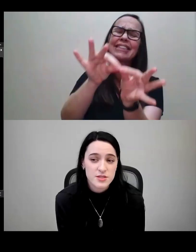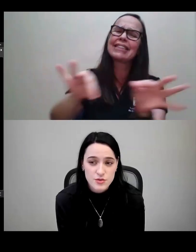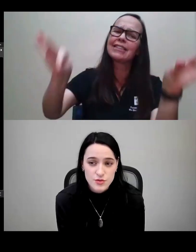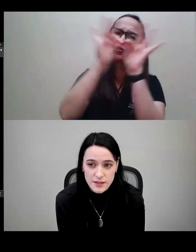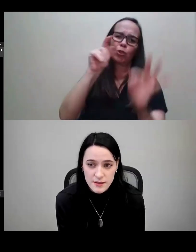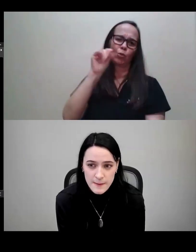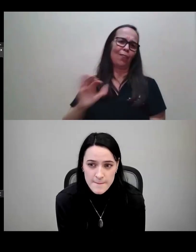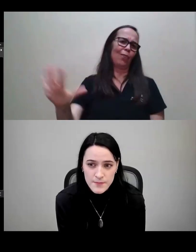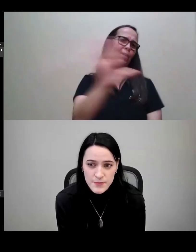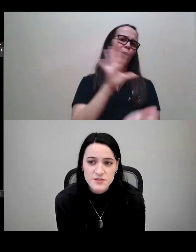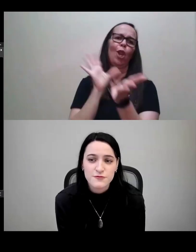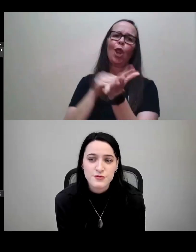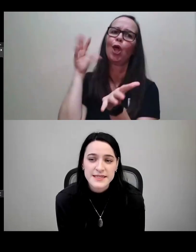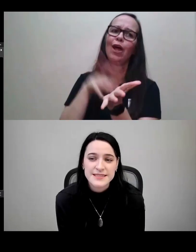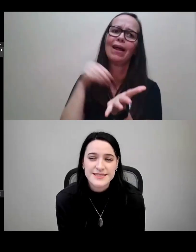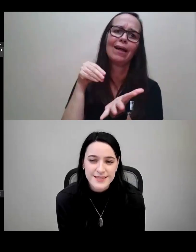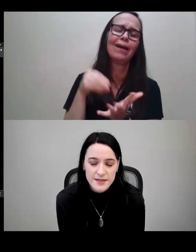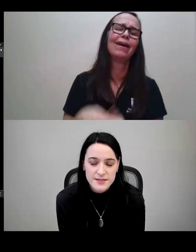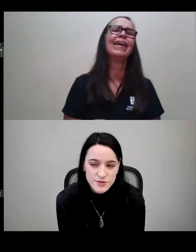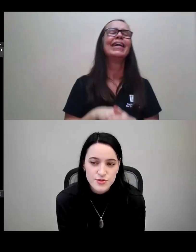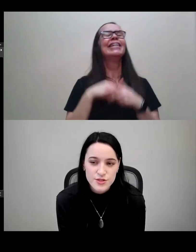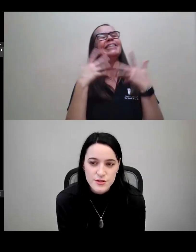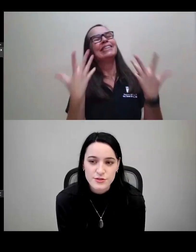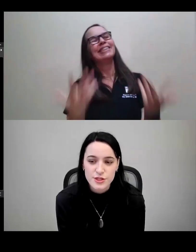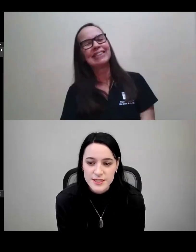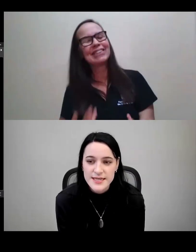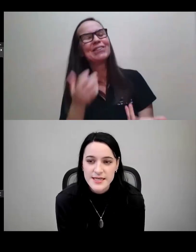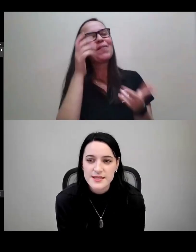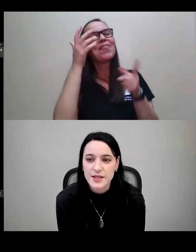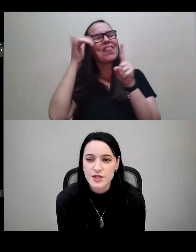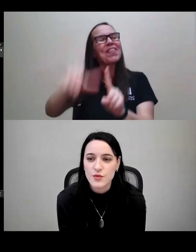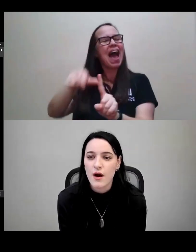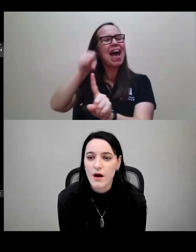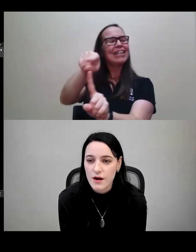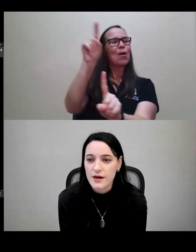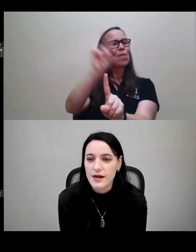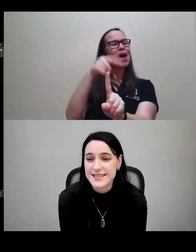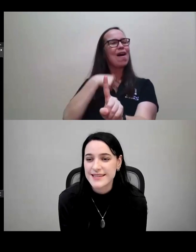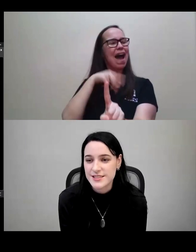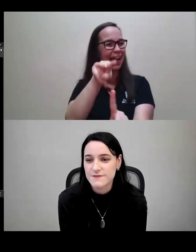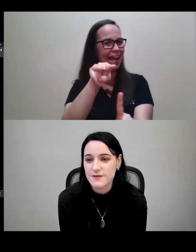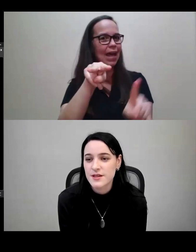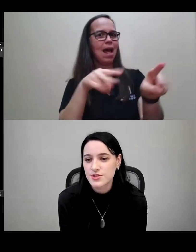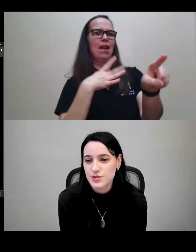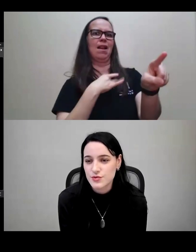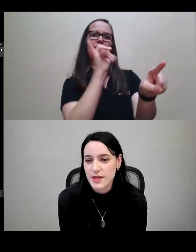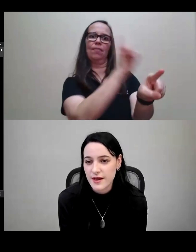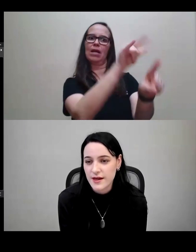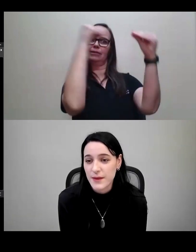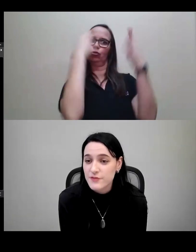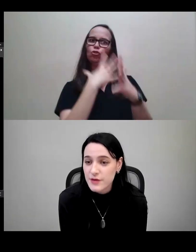with that student. It's really in essential to their learning that you are attentive to their